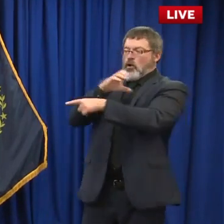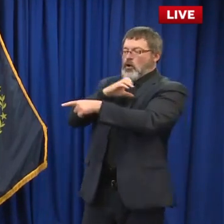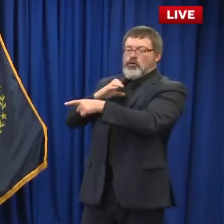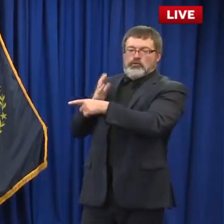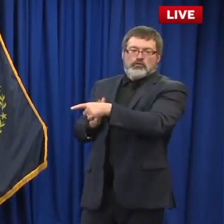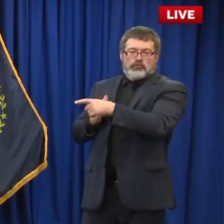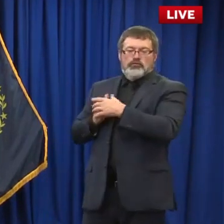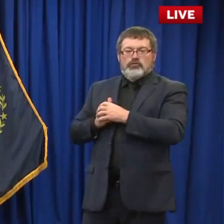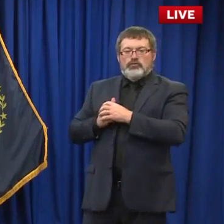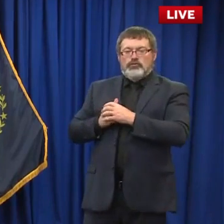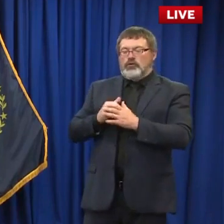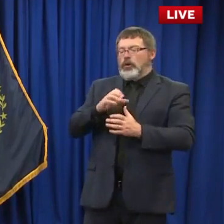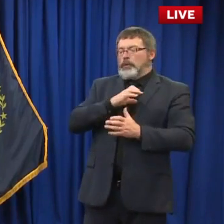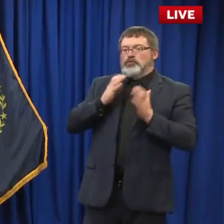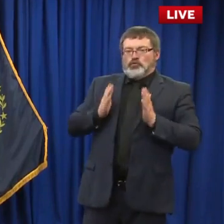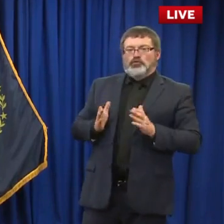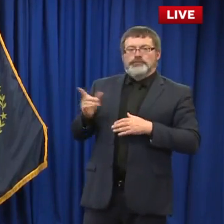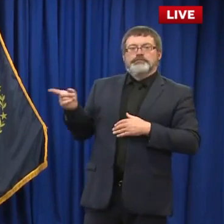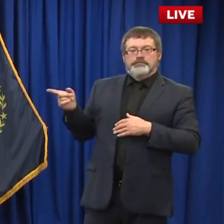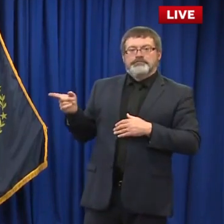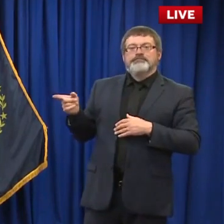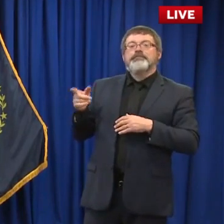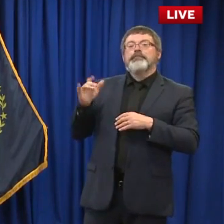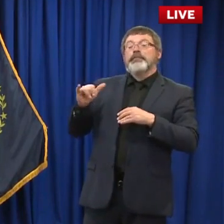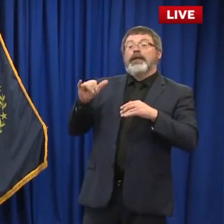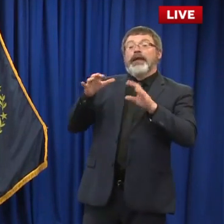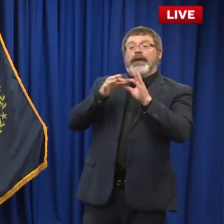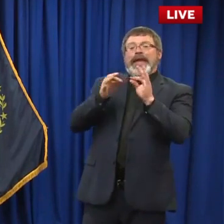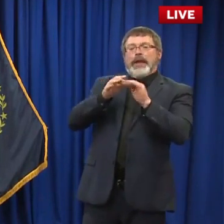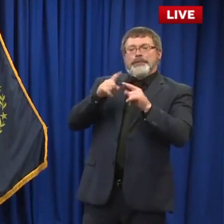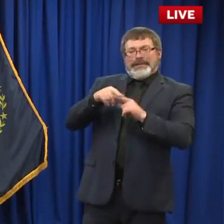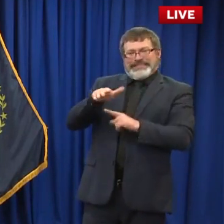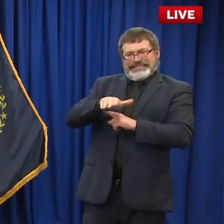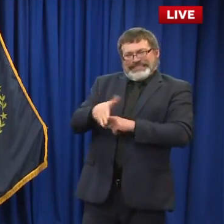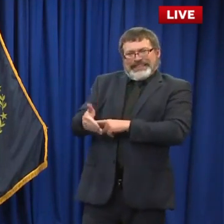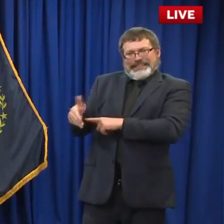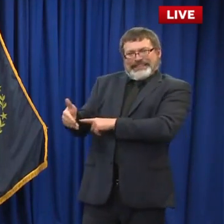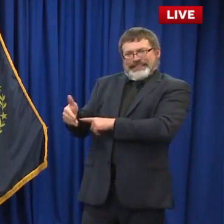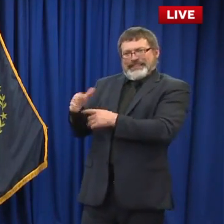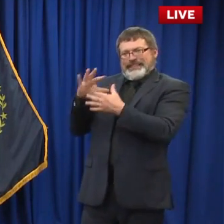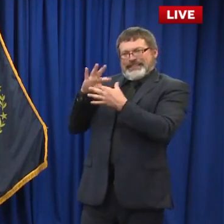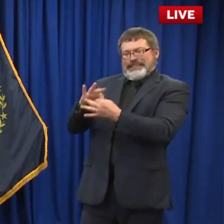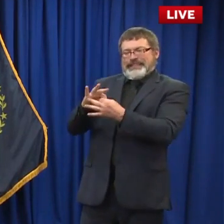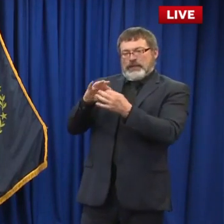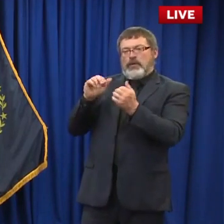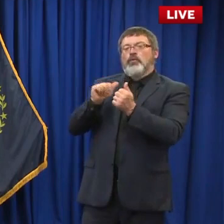I HAVE A QUESTION FOR THE COMMISSIONER ABOUT DEATHS IN LONG-TERM CARE FACILITIES THAT INVOLVE EMPLOYEES.